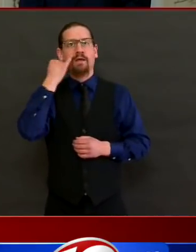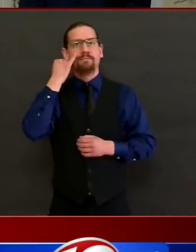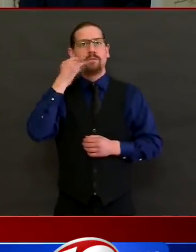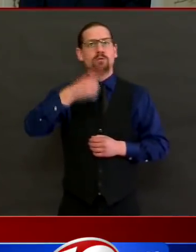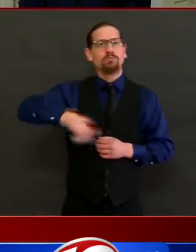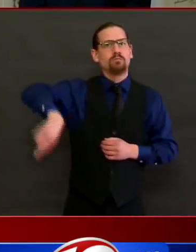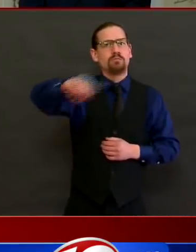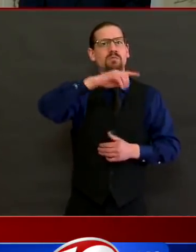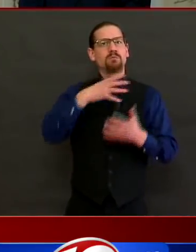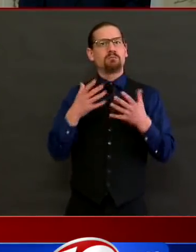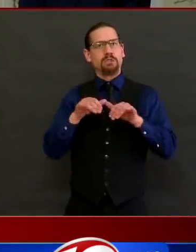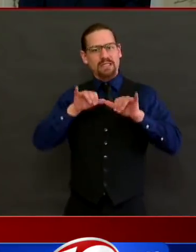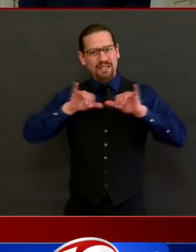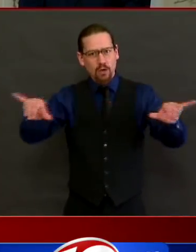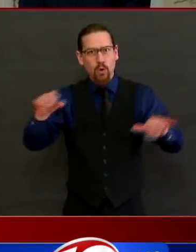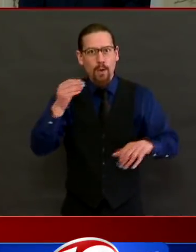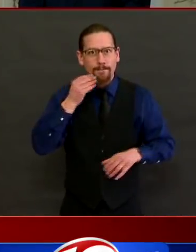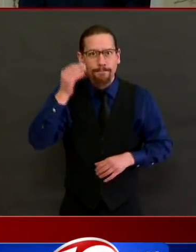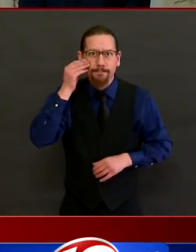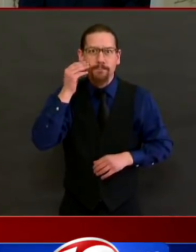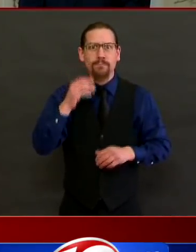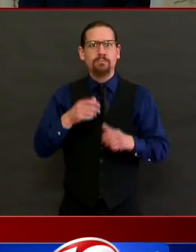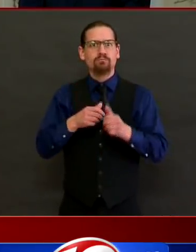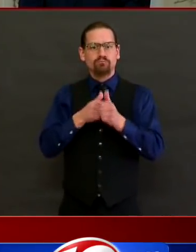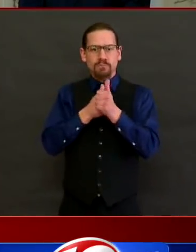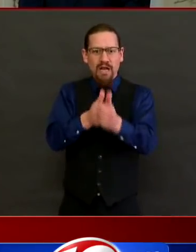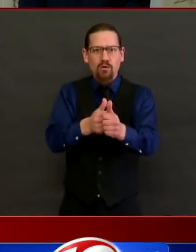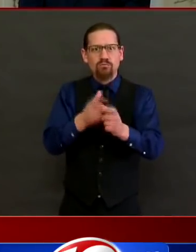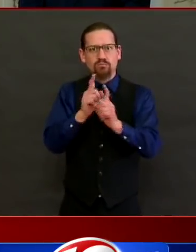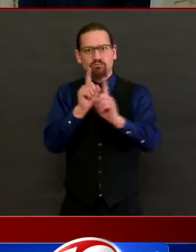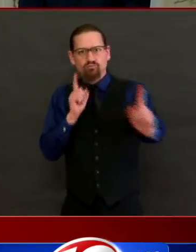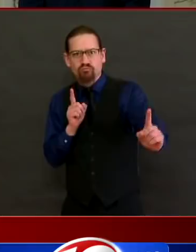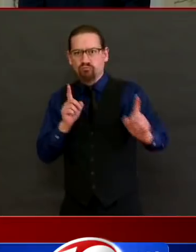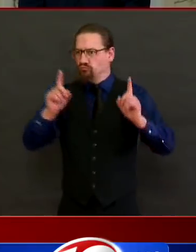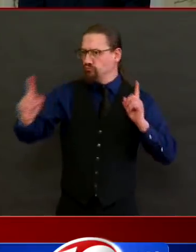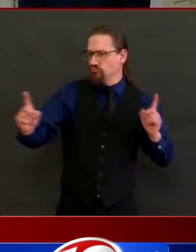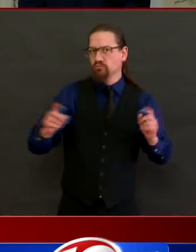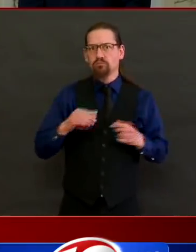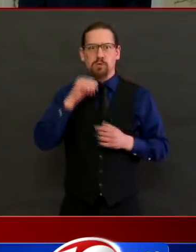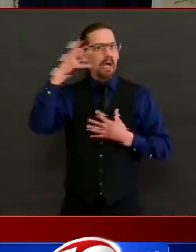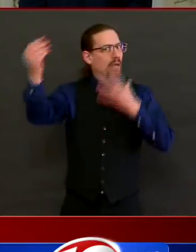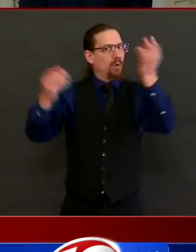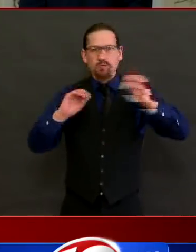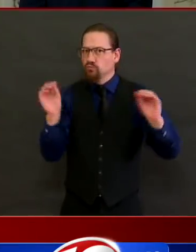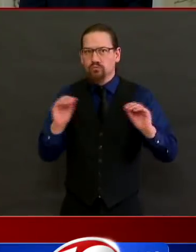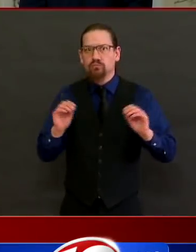WASHING OUR HANDS, WORKING FROM HOME, I ACTUALLY THINK OUR